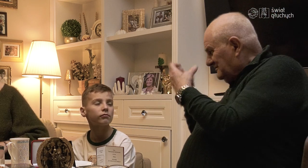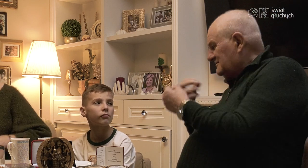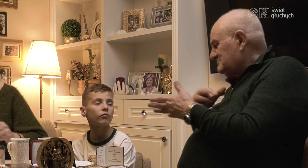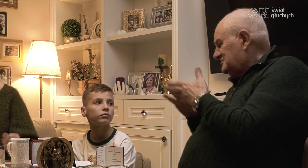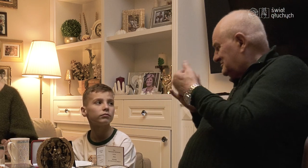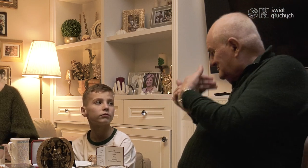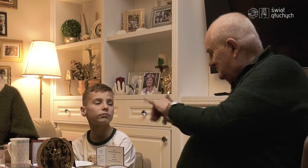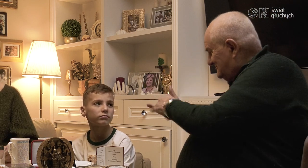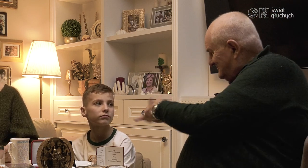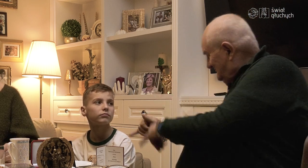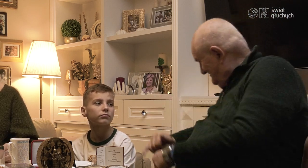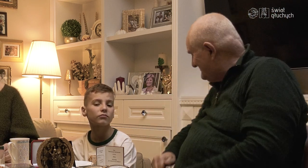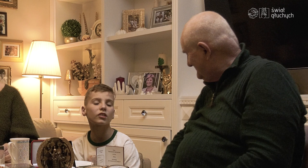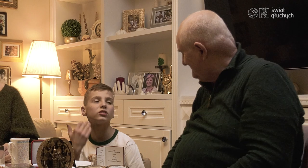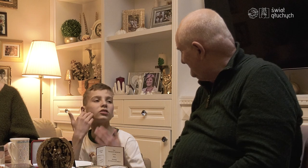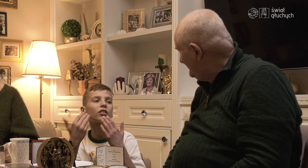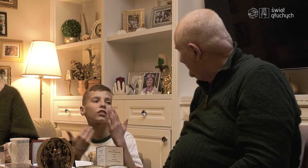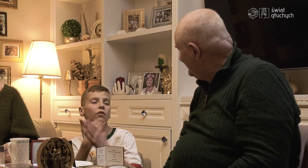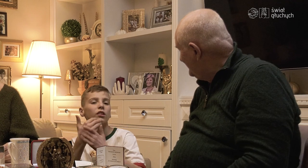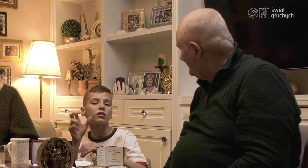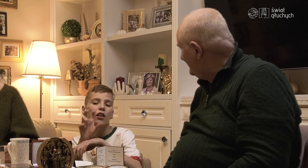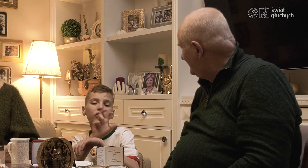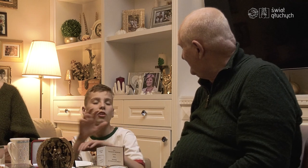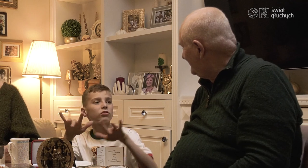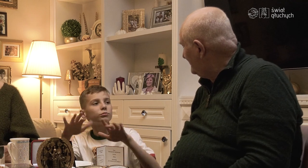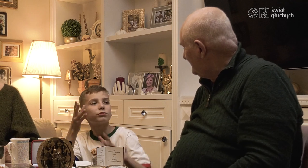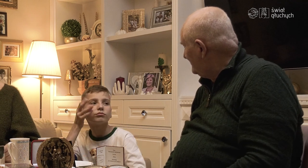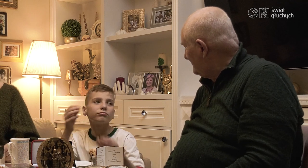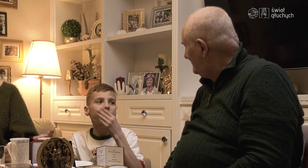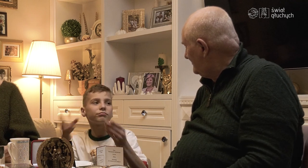It's only when you explain to me what a sign means that I know what it's about. [Maks]: Probably thanks to new technology, thanks to computers,